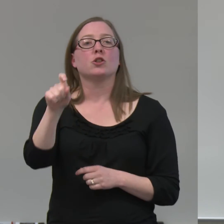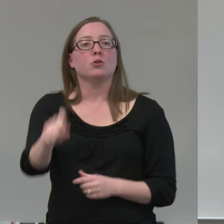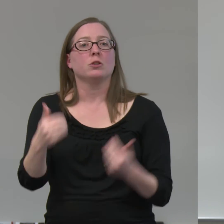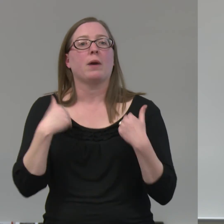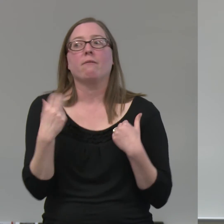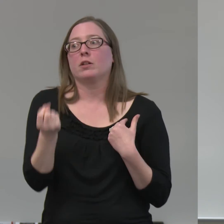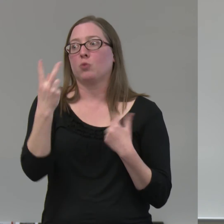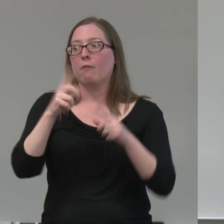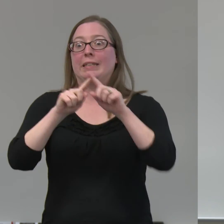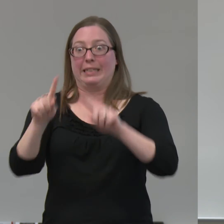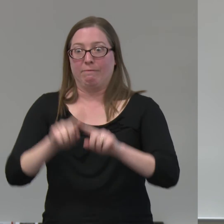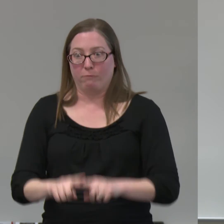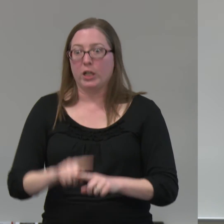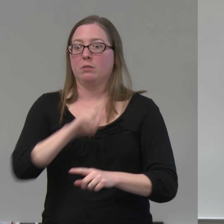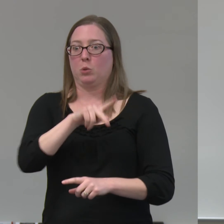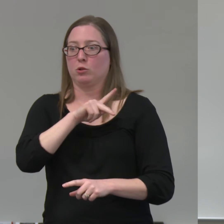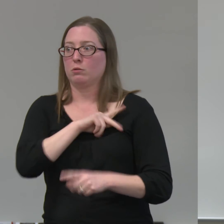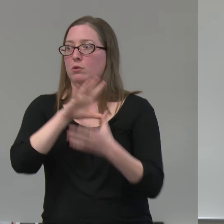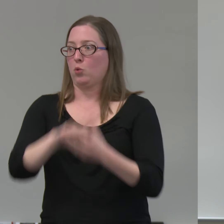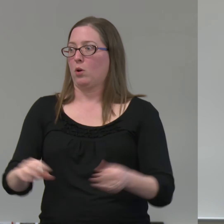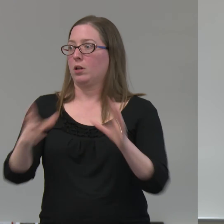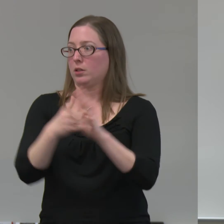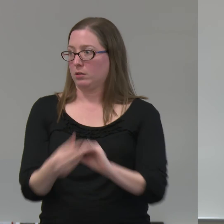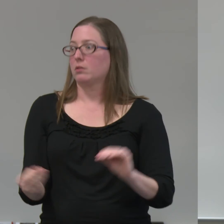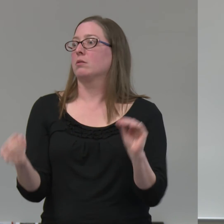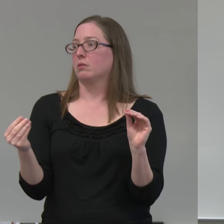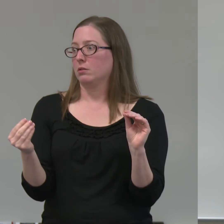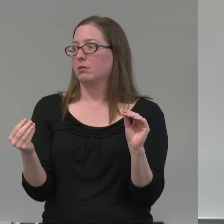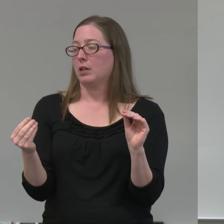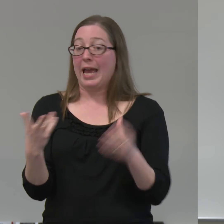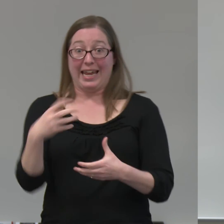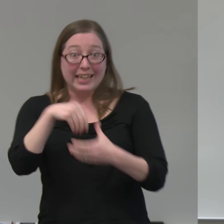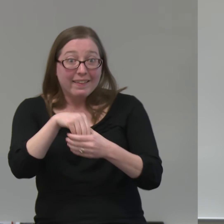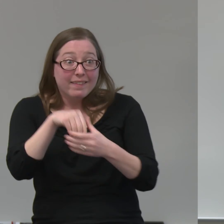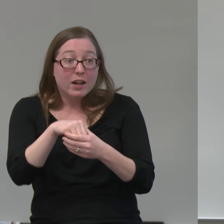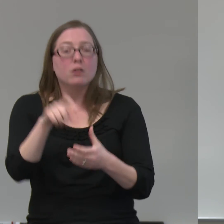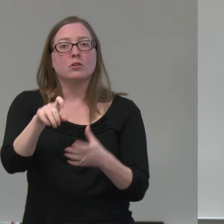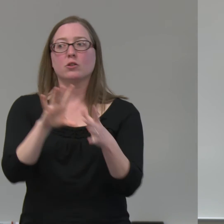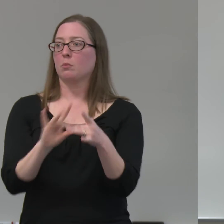that mention somewhere in that either faculty members